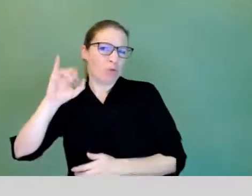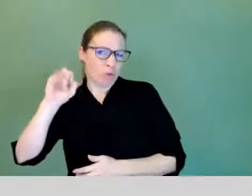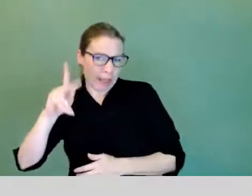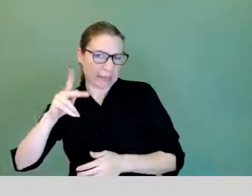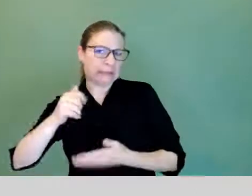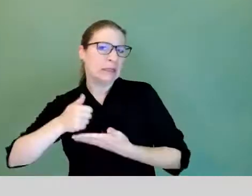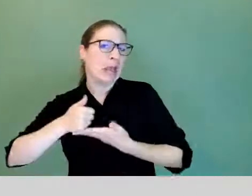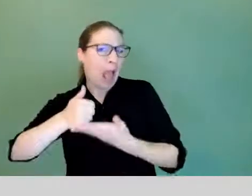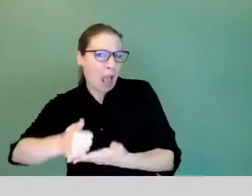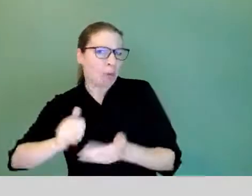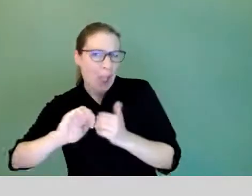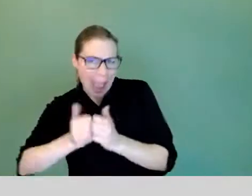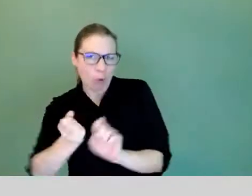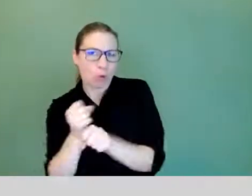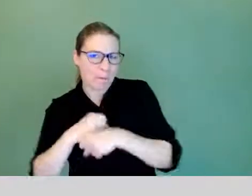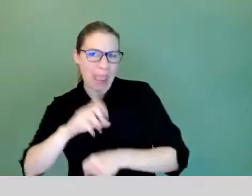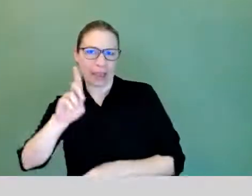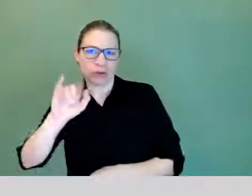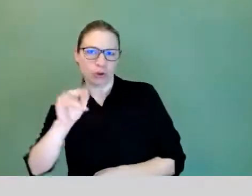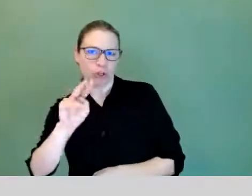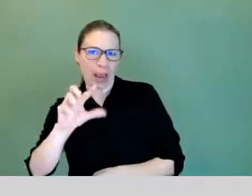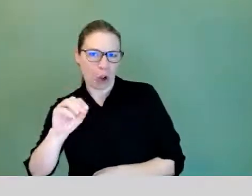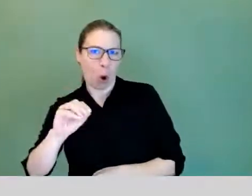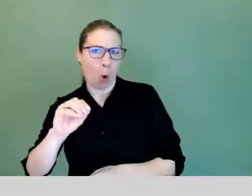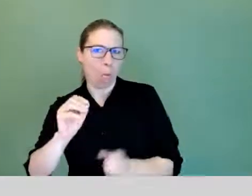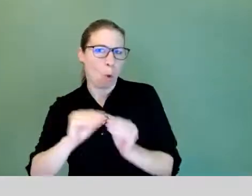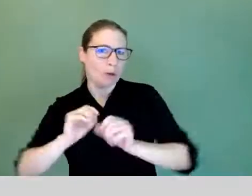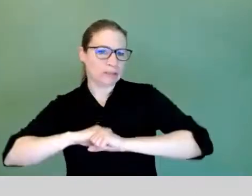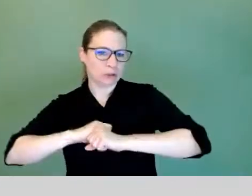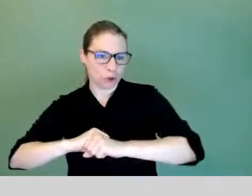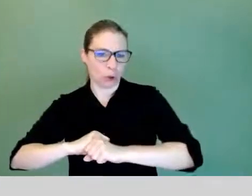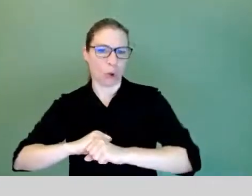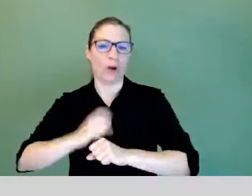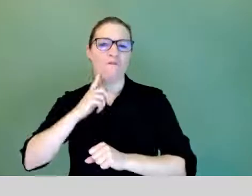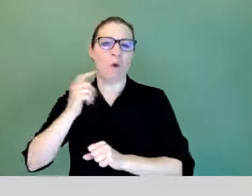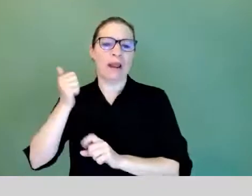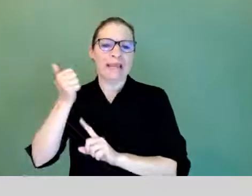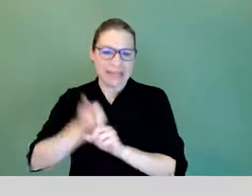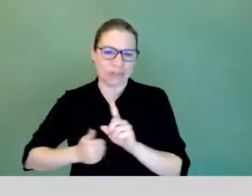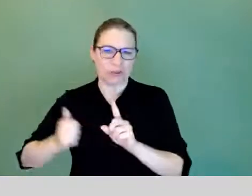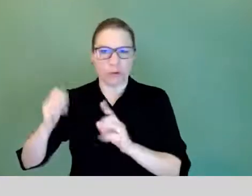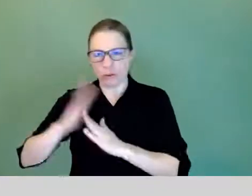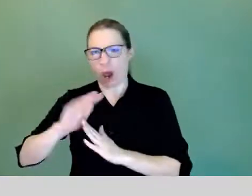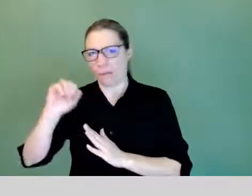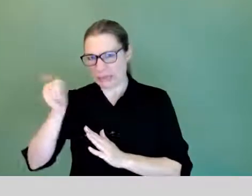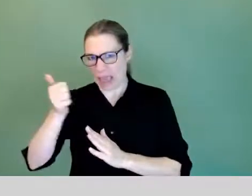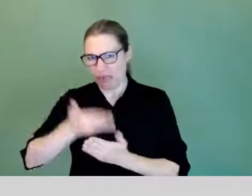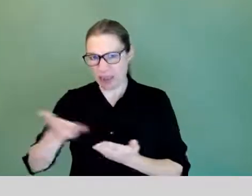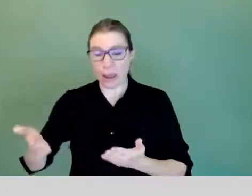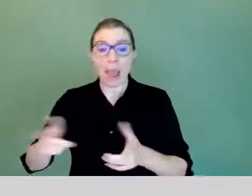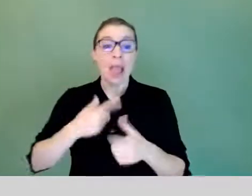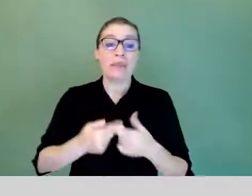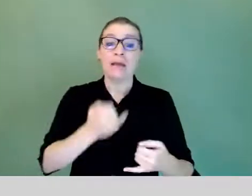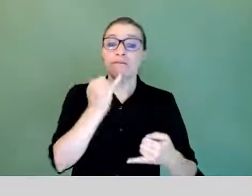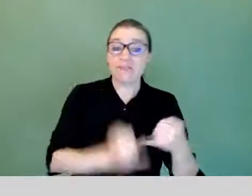Django Web application secure for each of these OWASP top 10 risks. Then finally two applications,